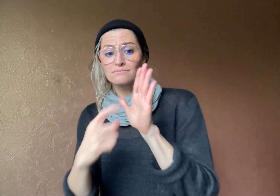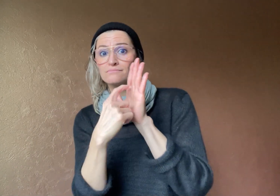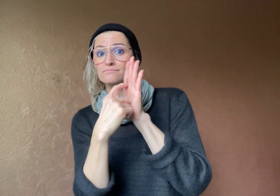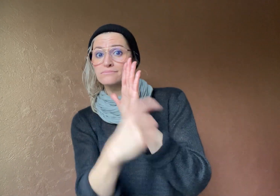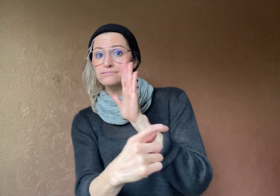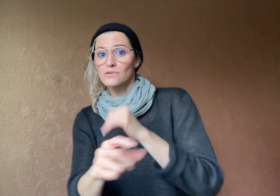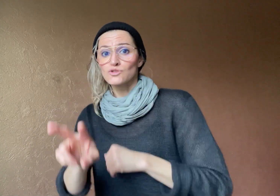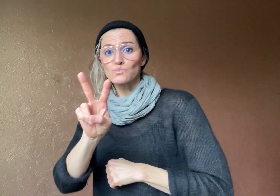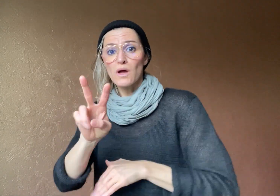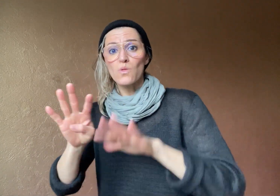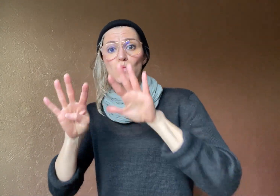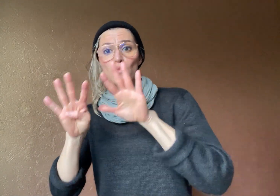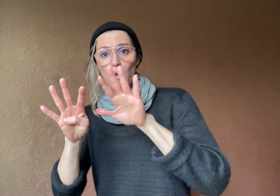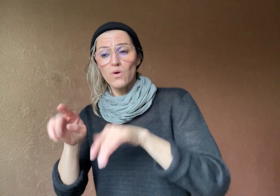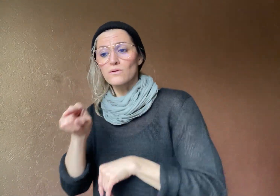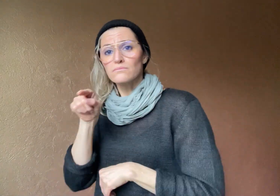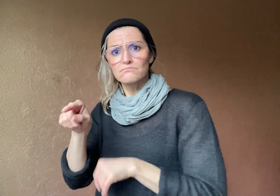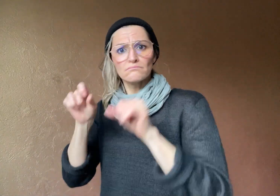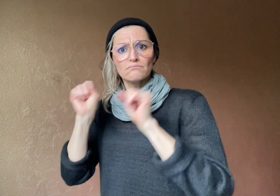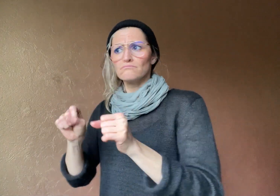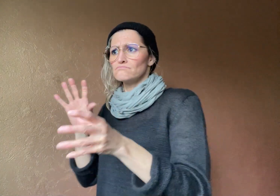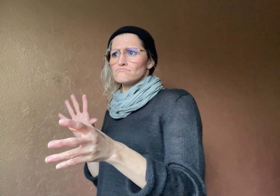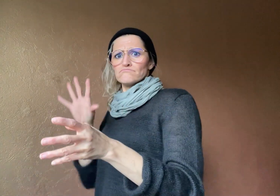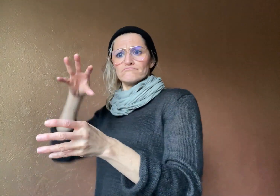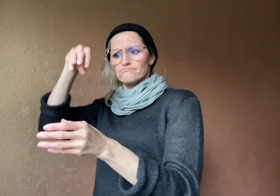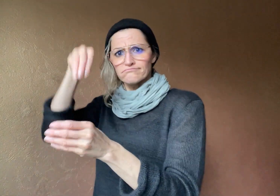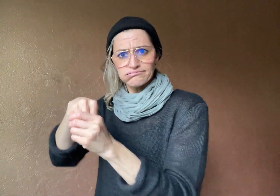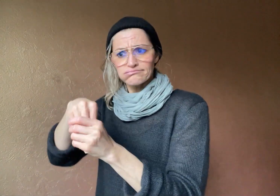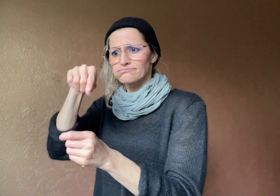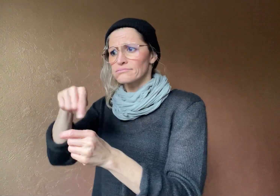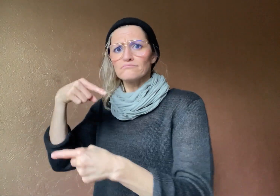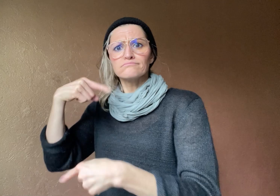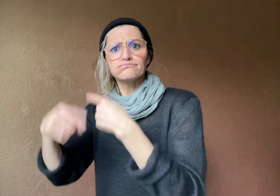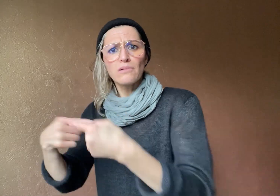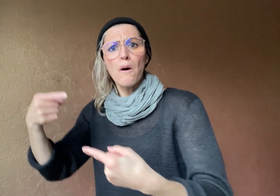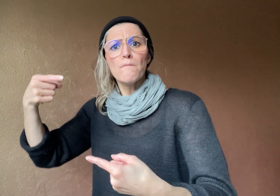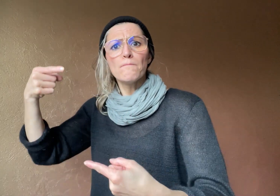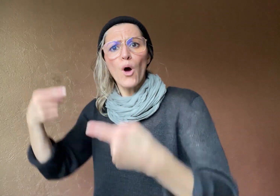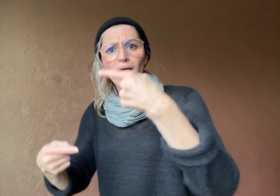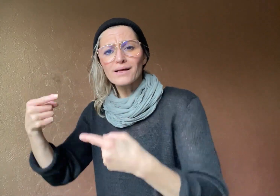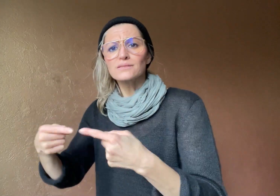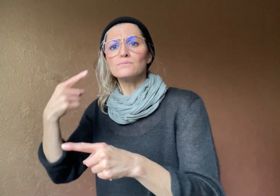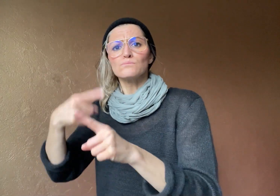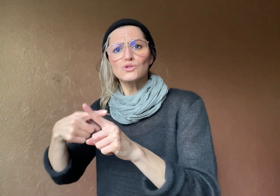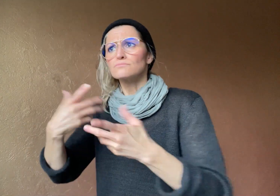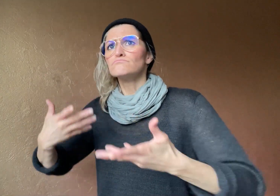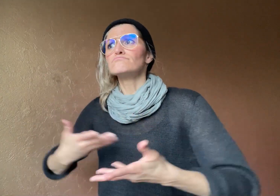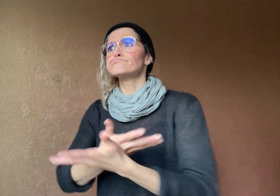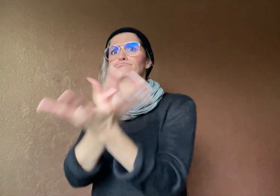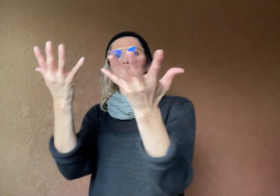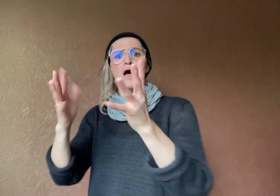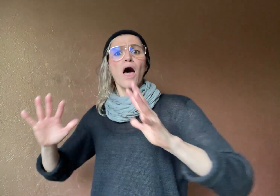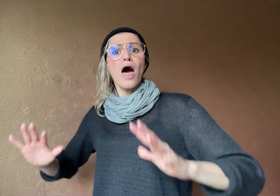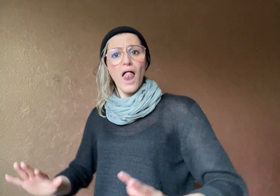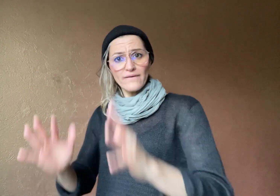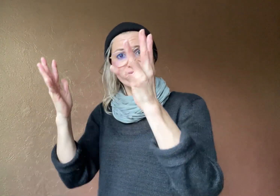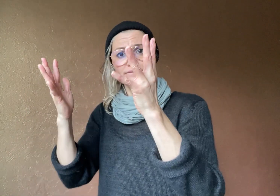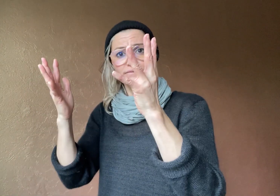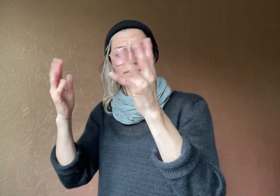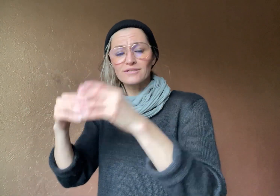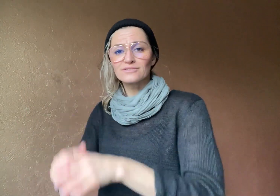and 29 on participation in political and public life.